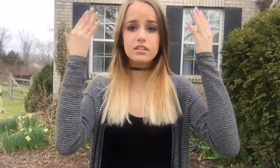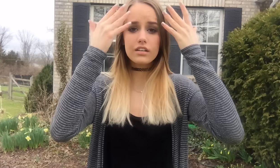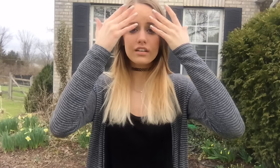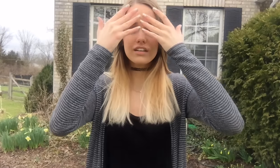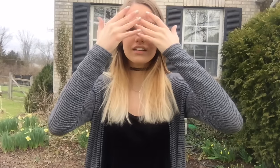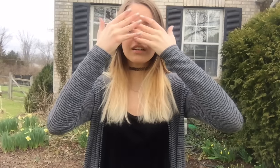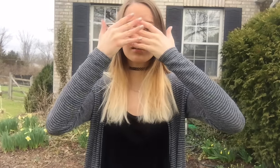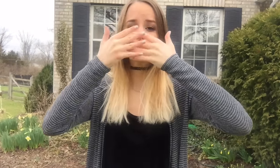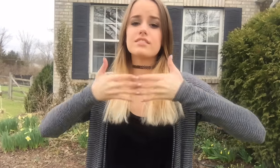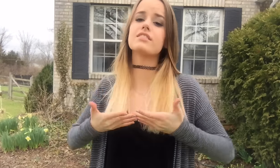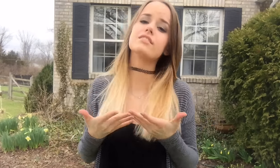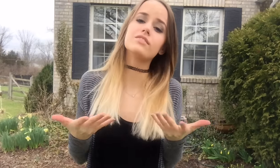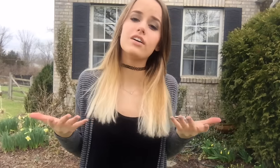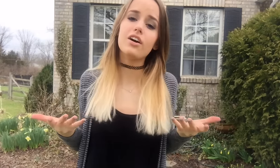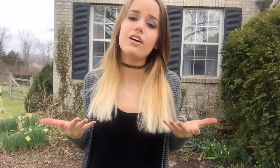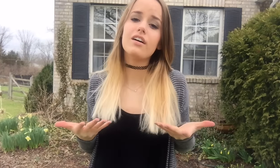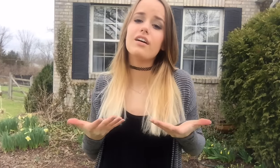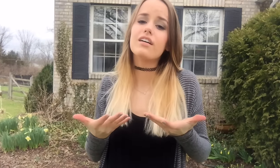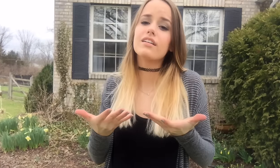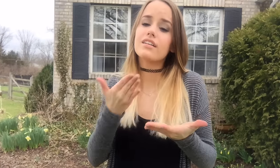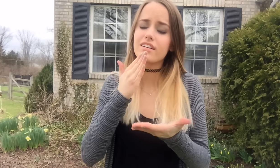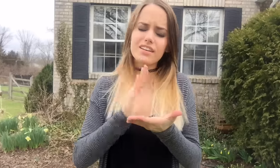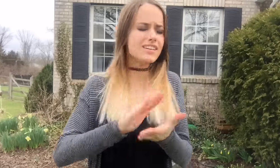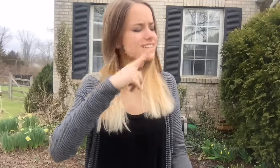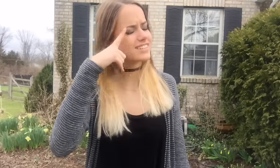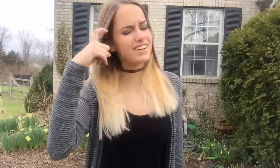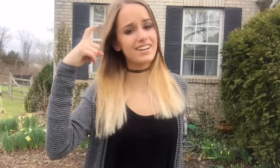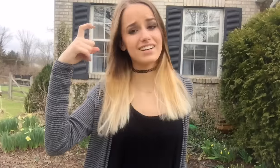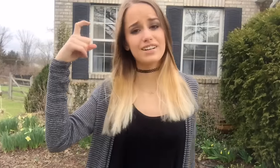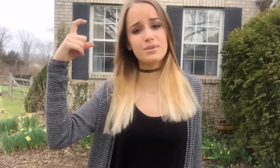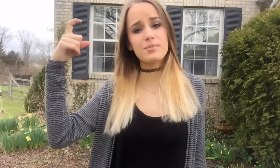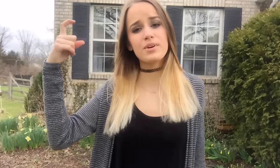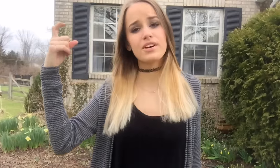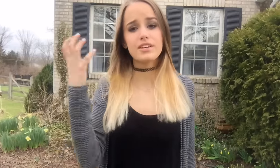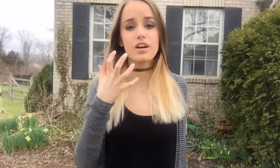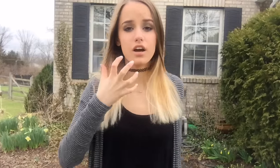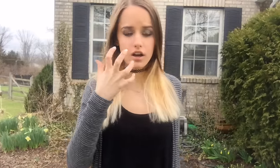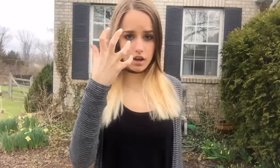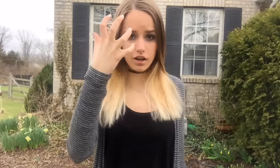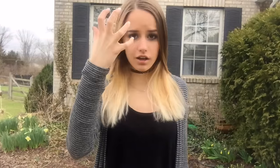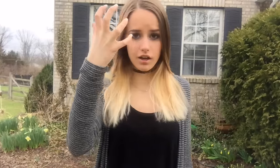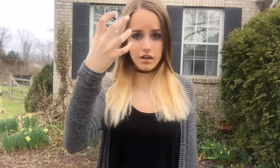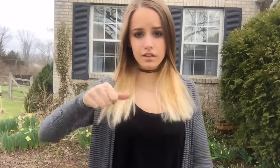Darkness is falling and nightmares are calling